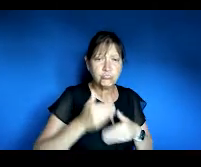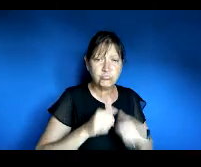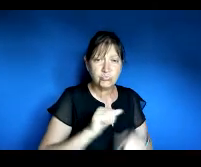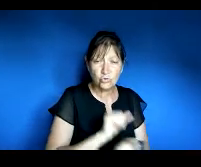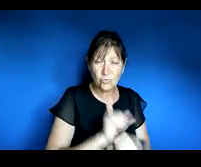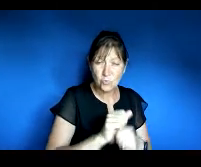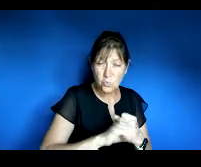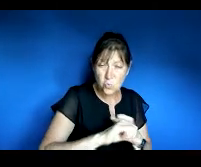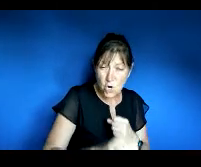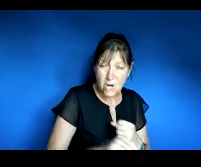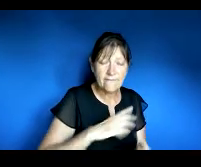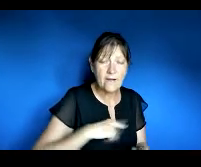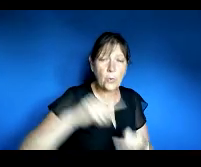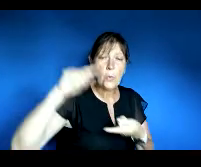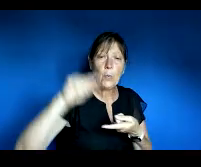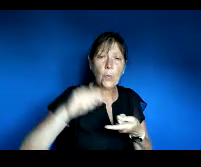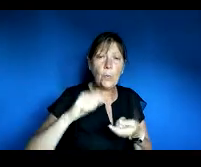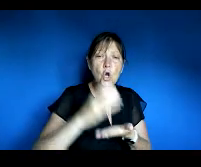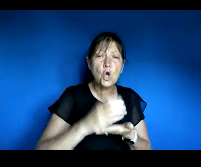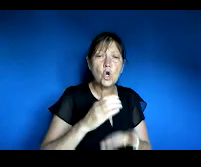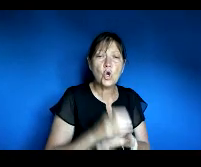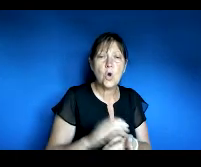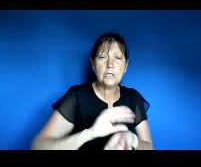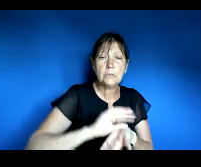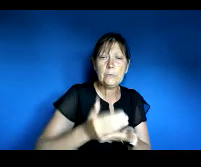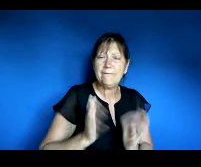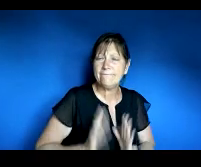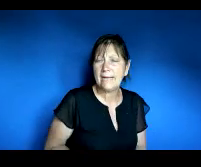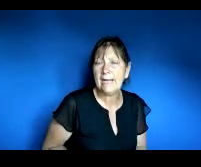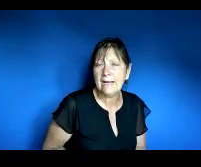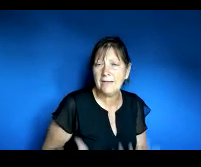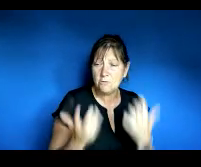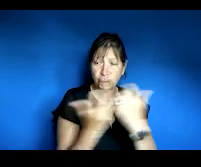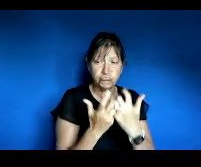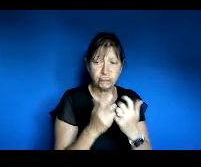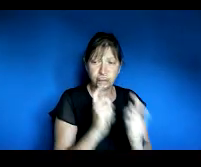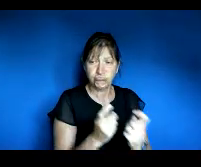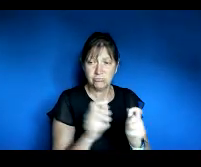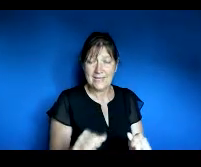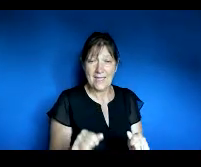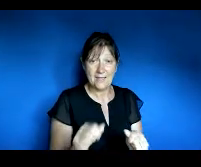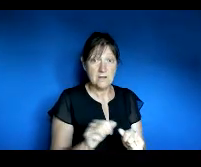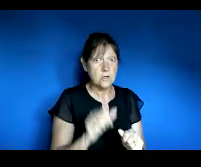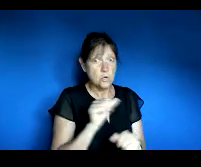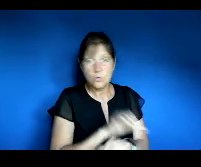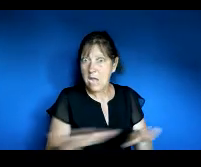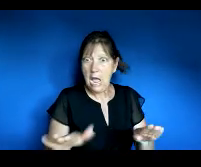reduced course load might be appropriate, but it's just important not to try to, you know, overdo it, not to spread yourself too thin,